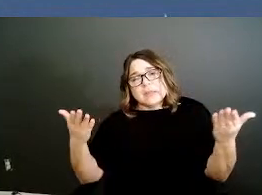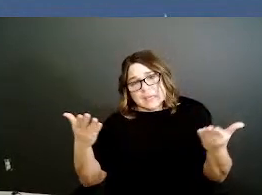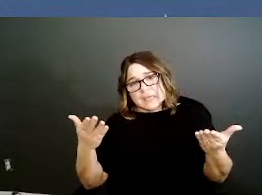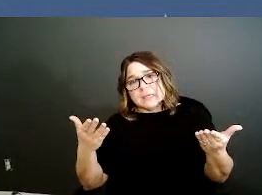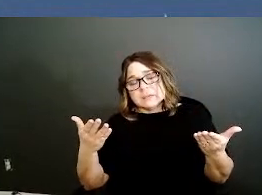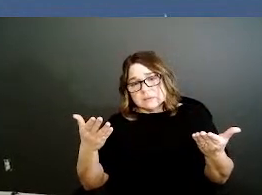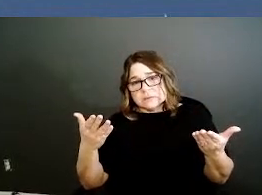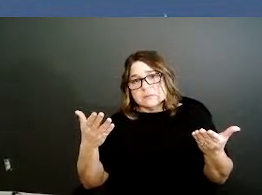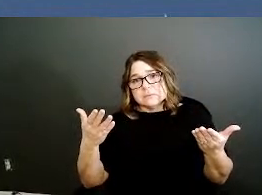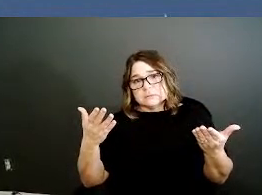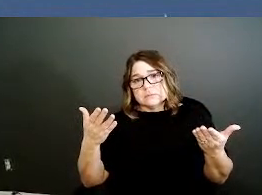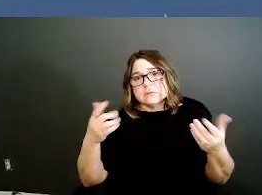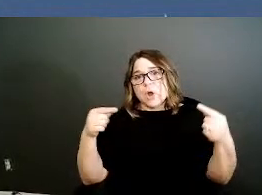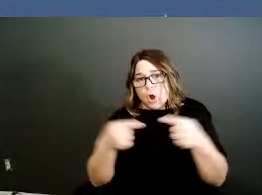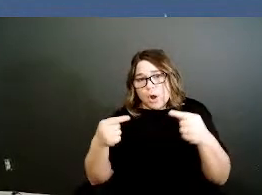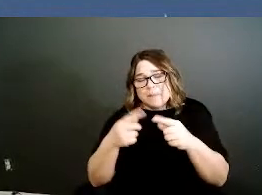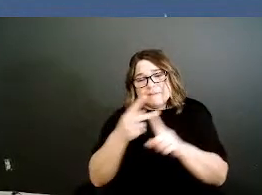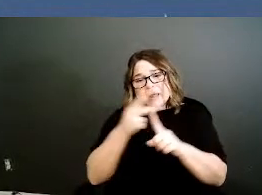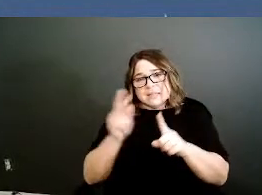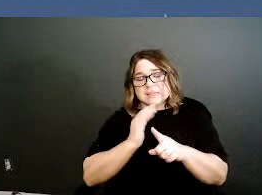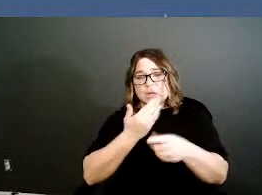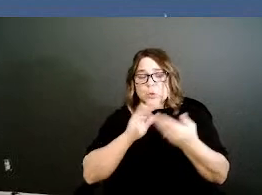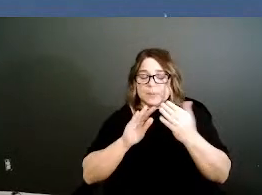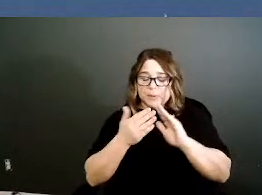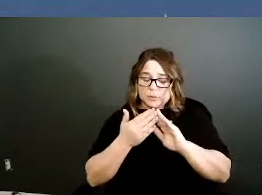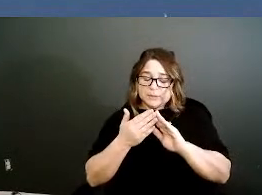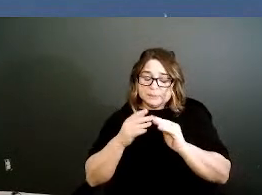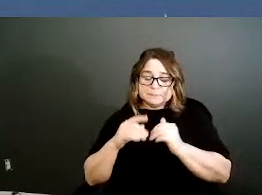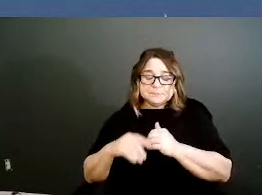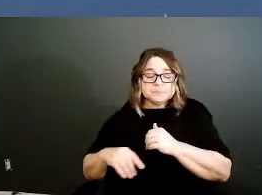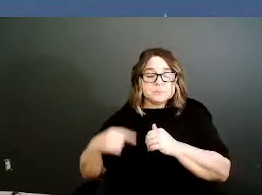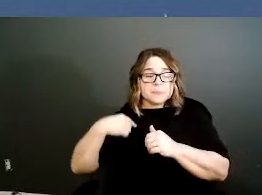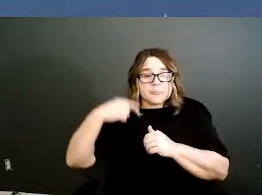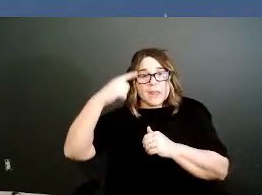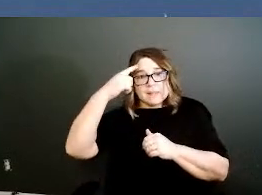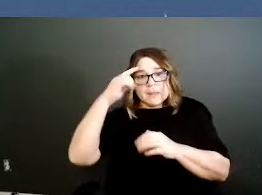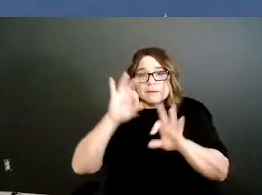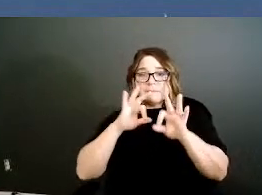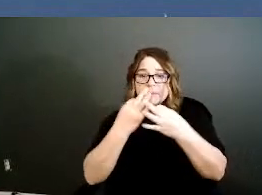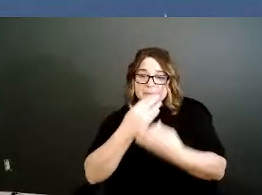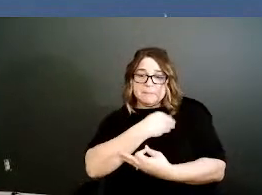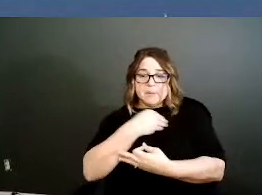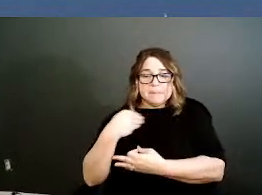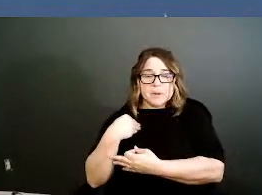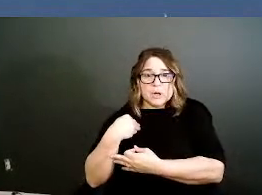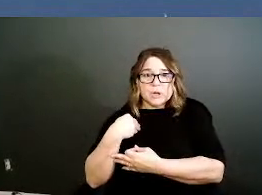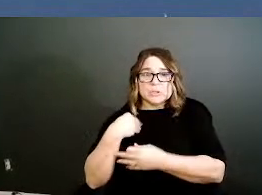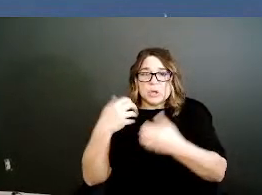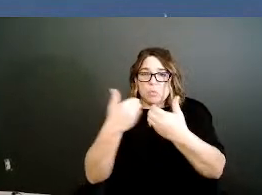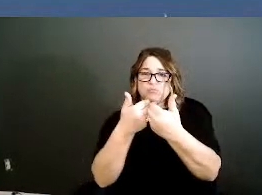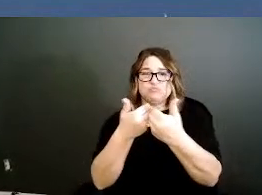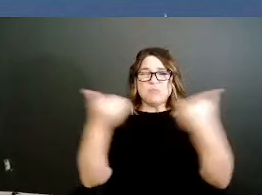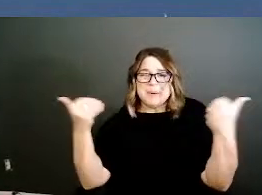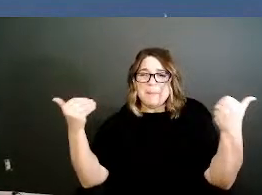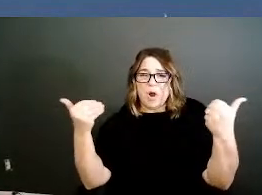OTHER THAT'S A FORM OF VIOLENCE AND HARM AND I'M TALKING ABOUT WHEN OUR IMMIGRANT COMMUNITY MEMBERS ARE RIPPED OUT OF OUR COMMUNITY THROUGH DEPORTATION.